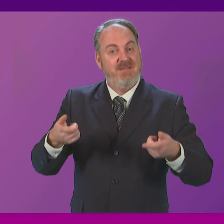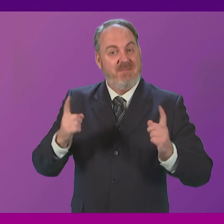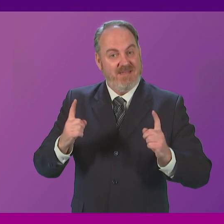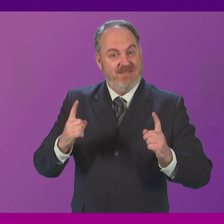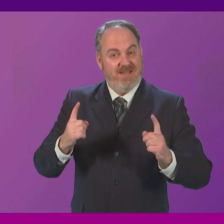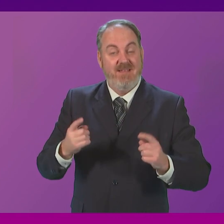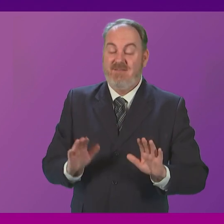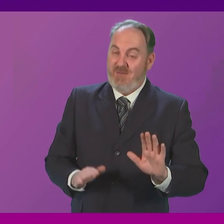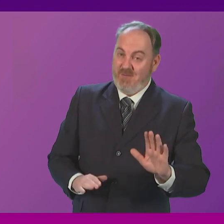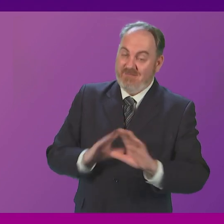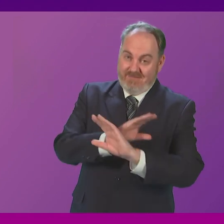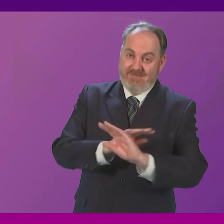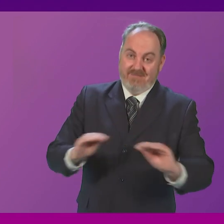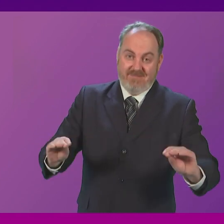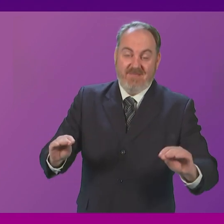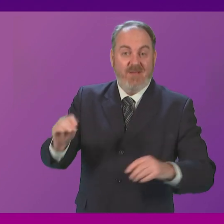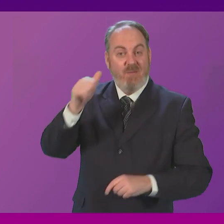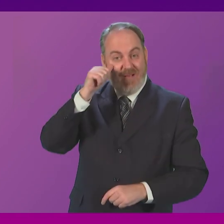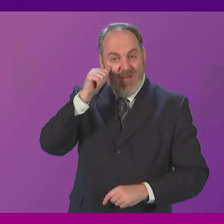Now, we already know the way that the votes will go.